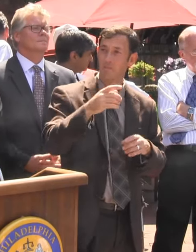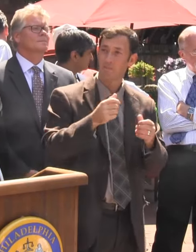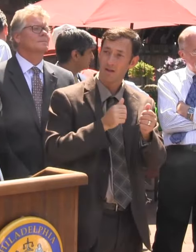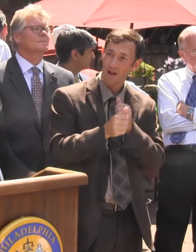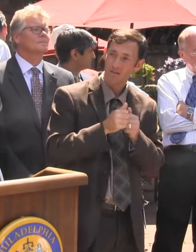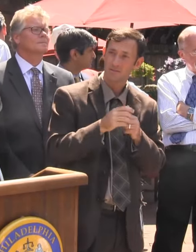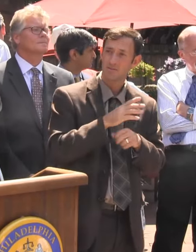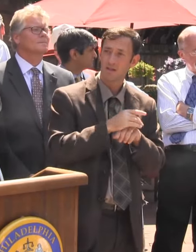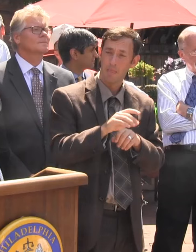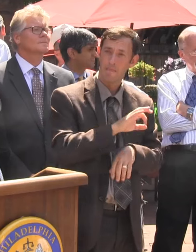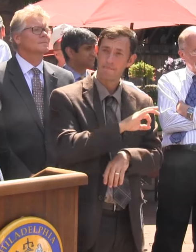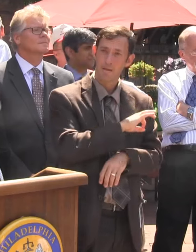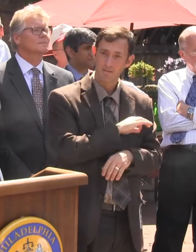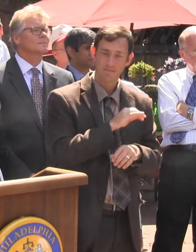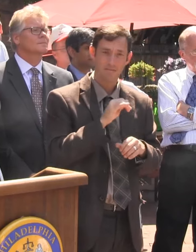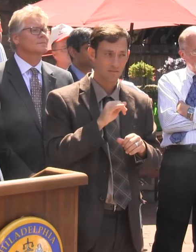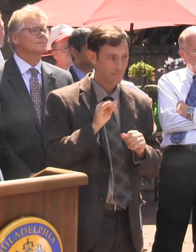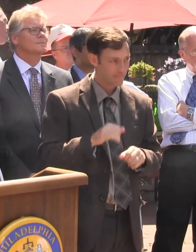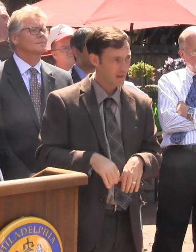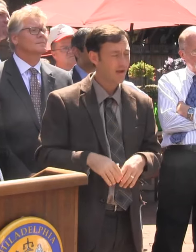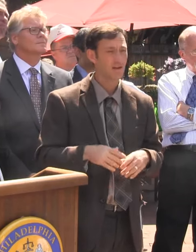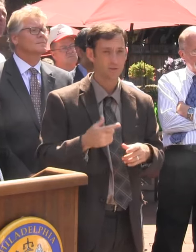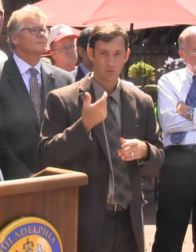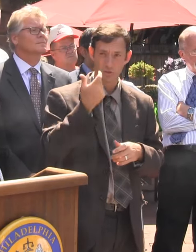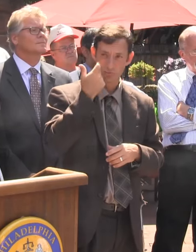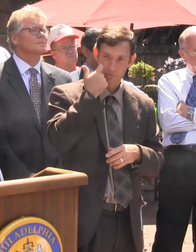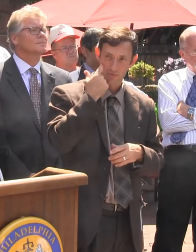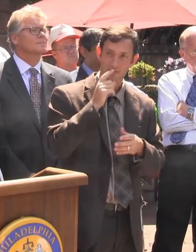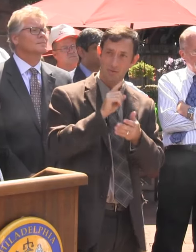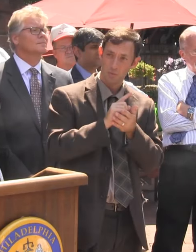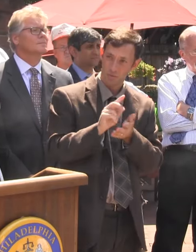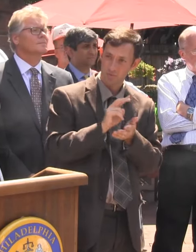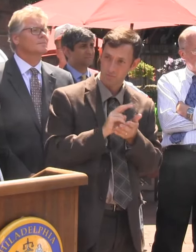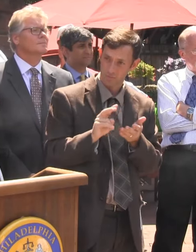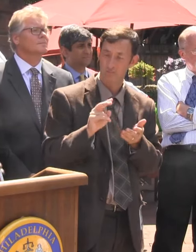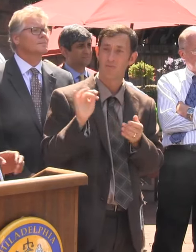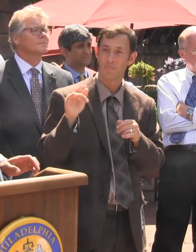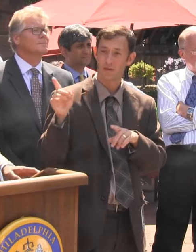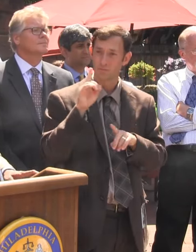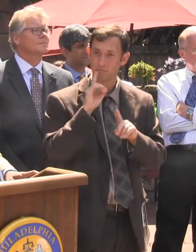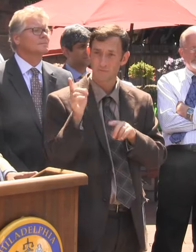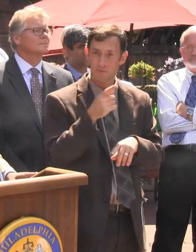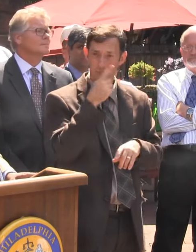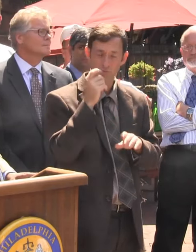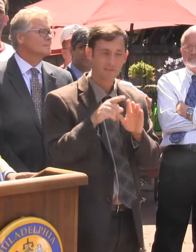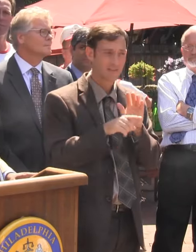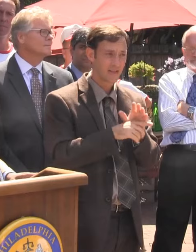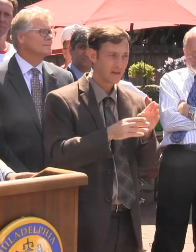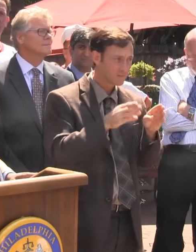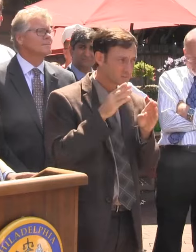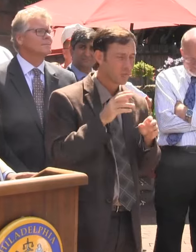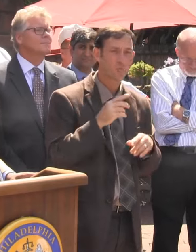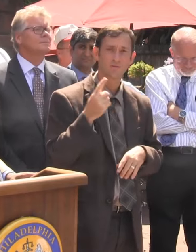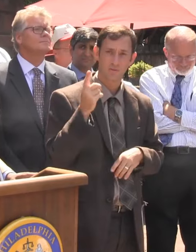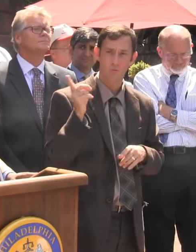in response to anything or to draw more people?